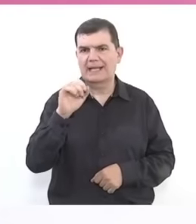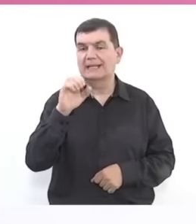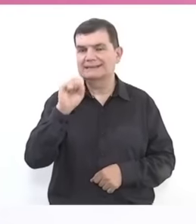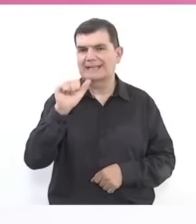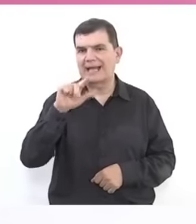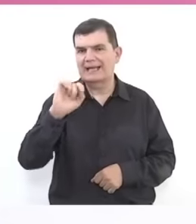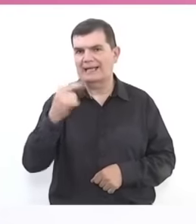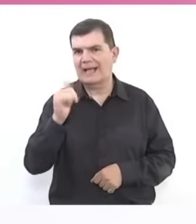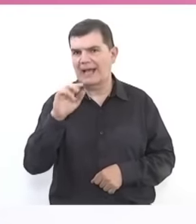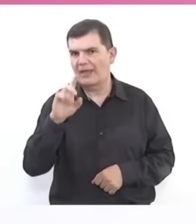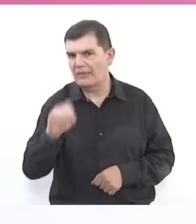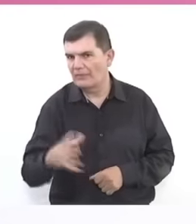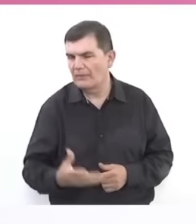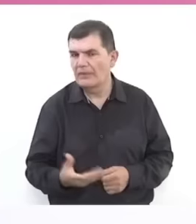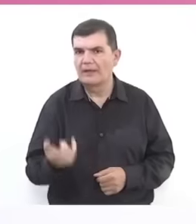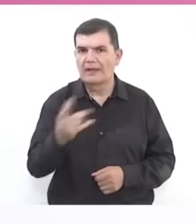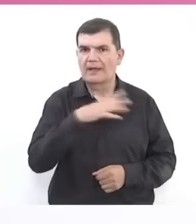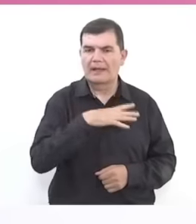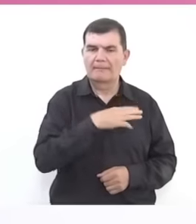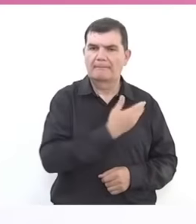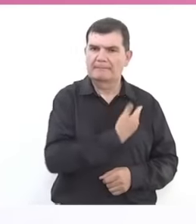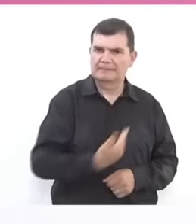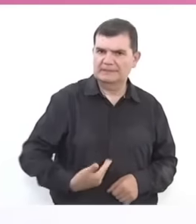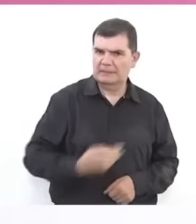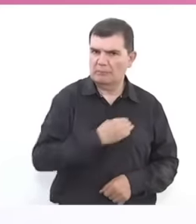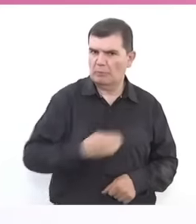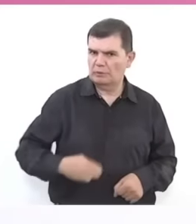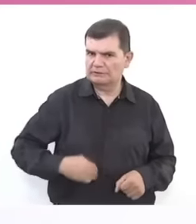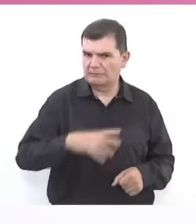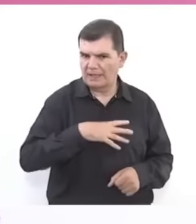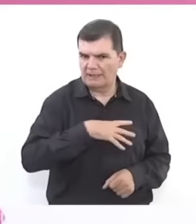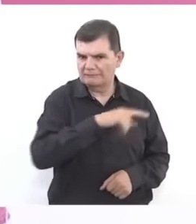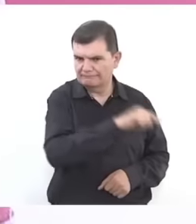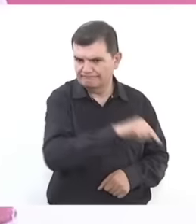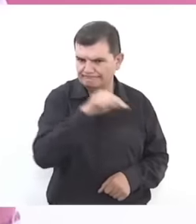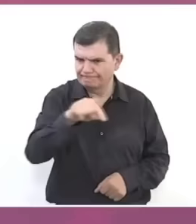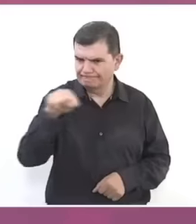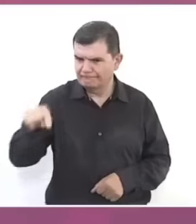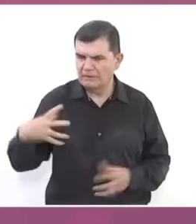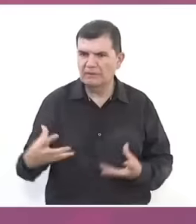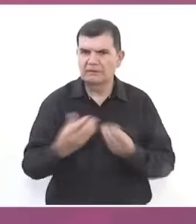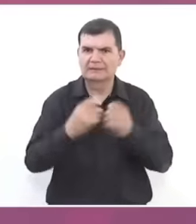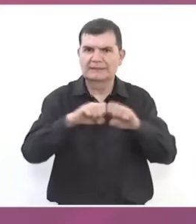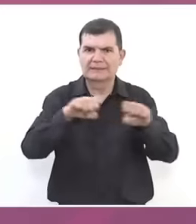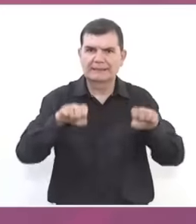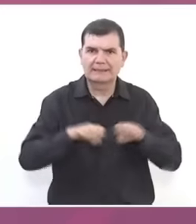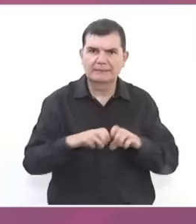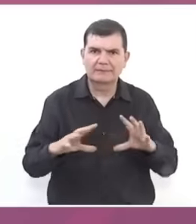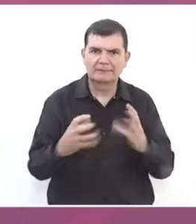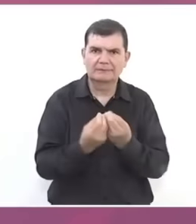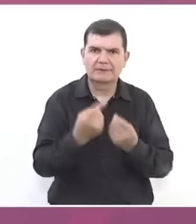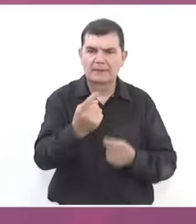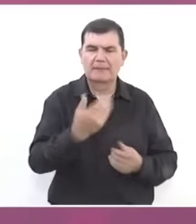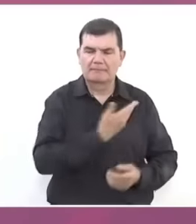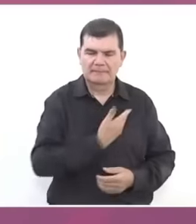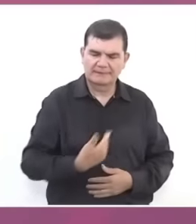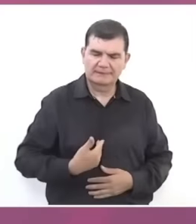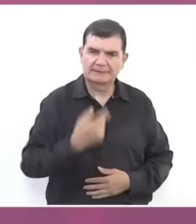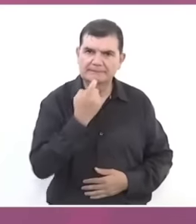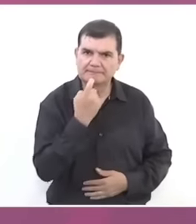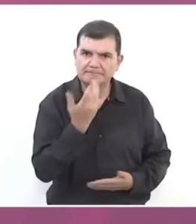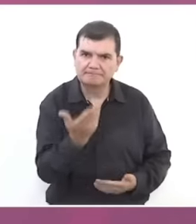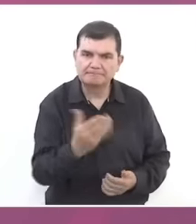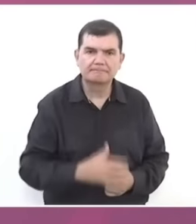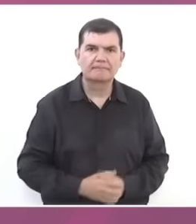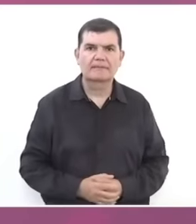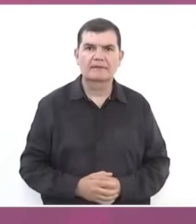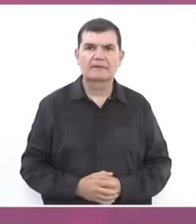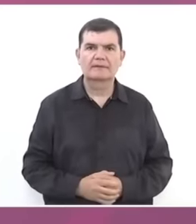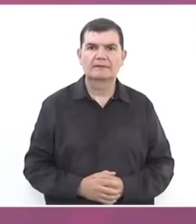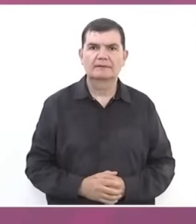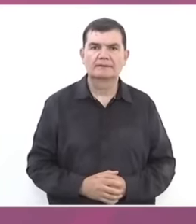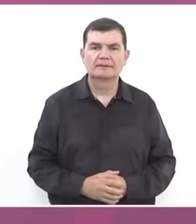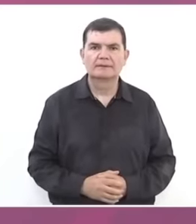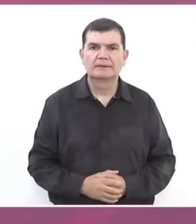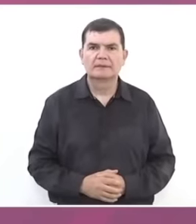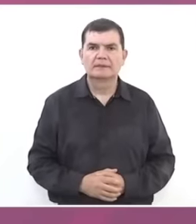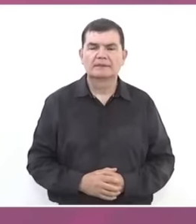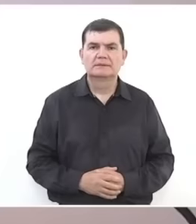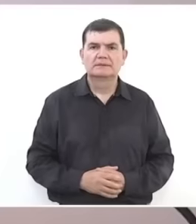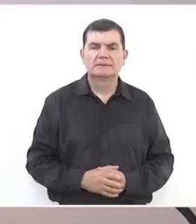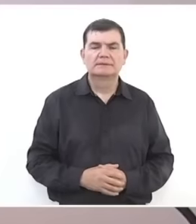to the municipal presidents, to the entire team of President Andrés Manuel López Obrador, this